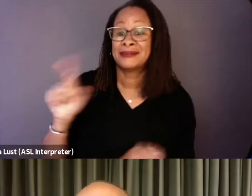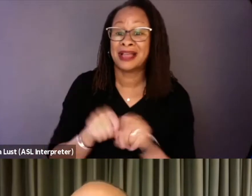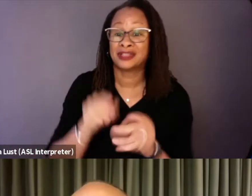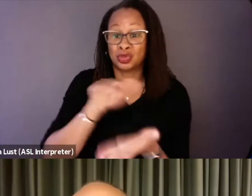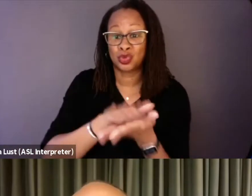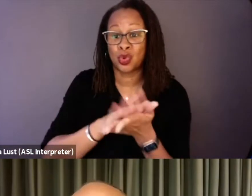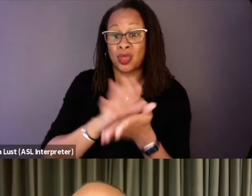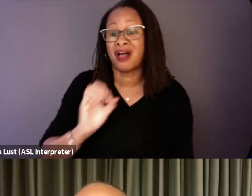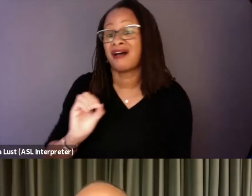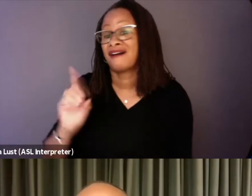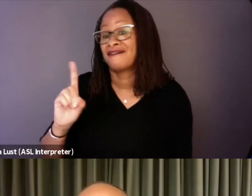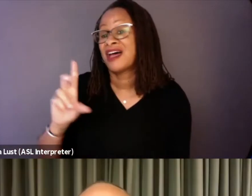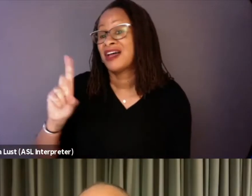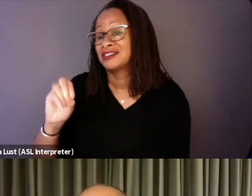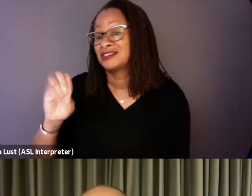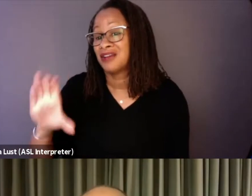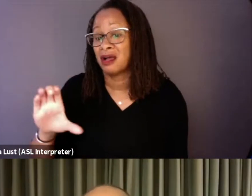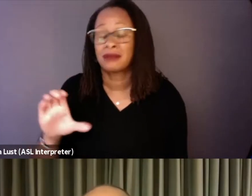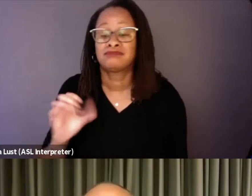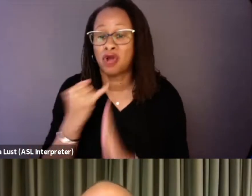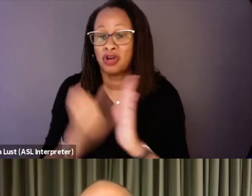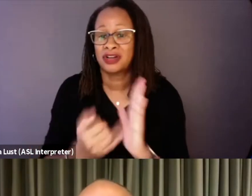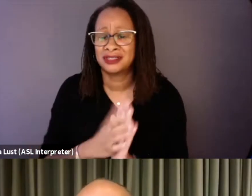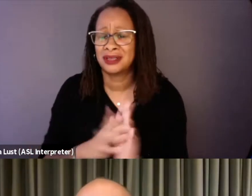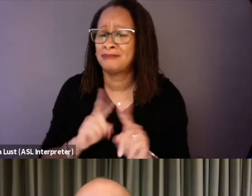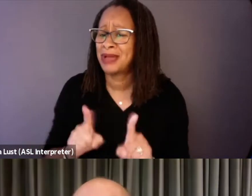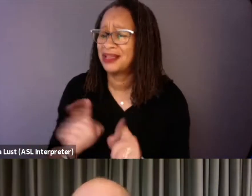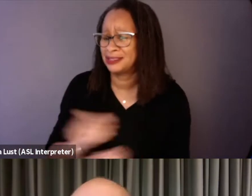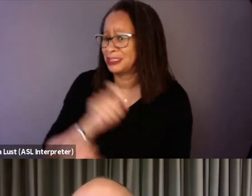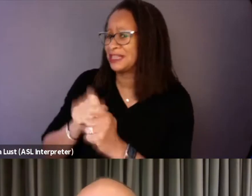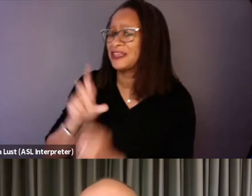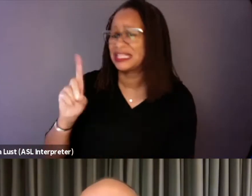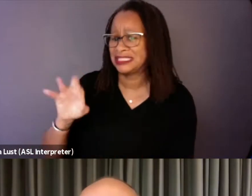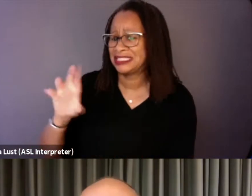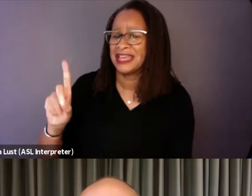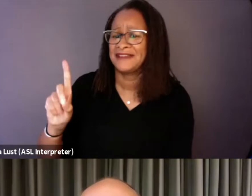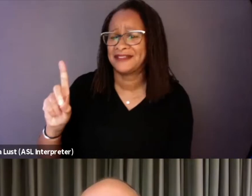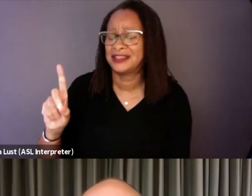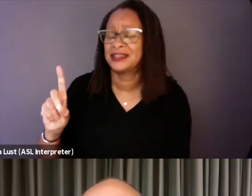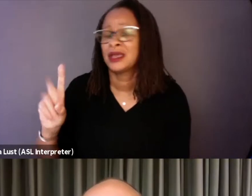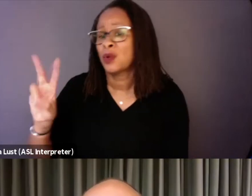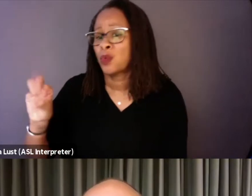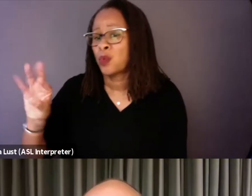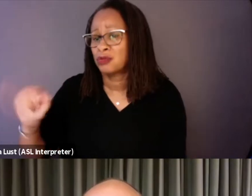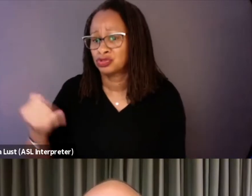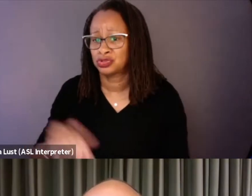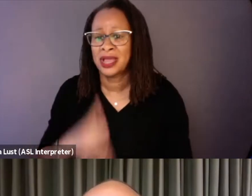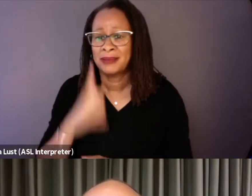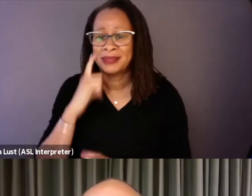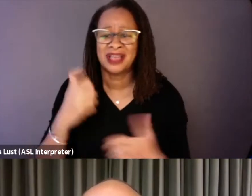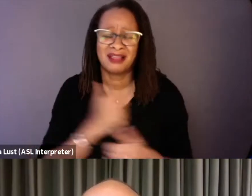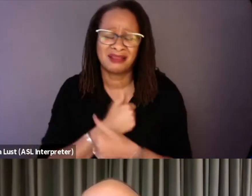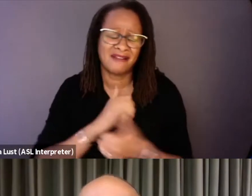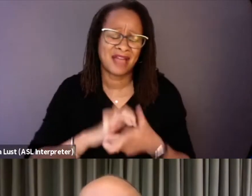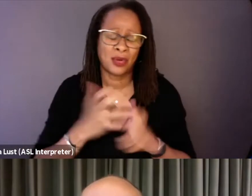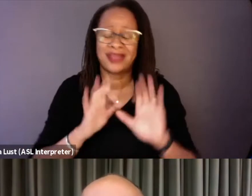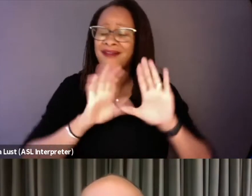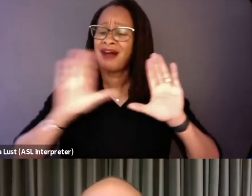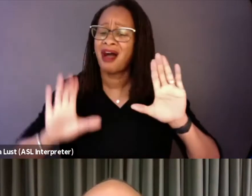Wojnarowicz especially, and I love the way Chris like collage everything together because that is his voice.